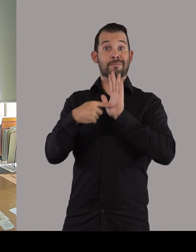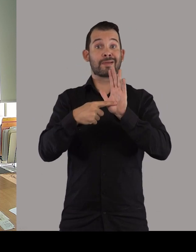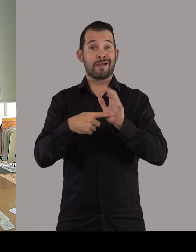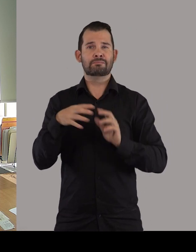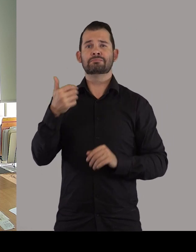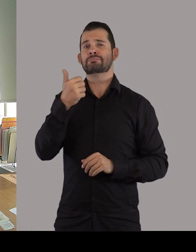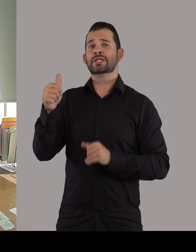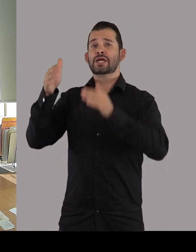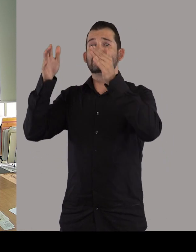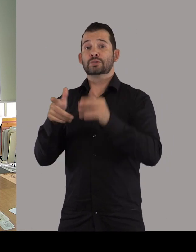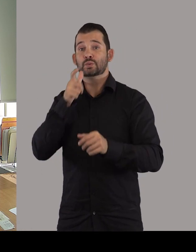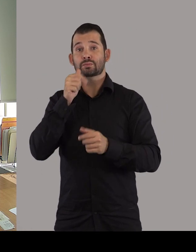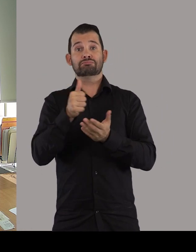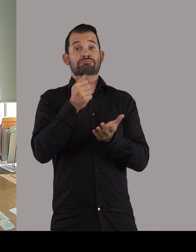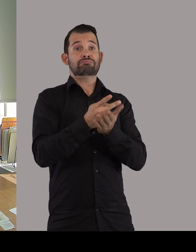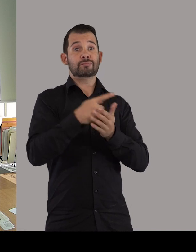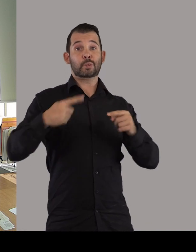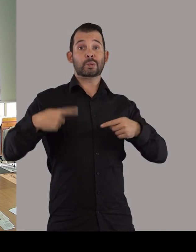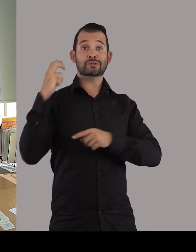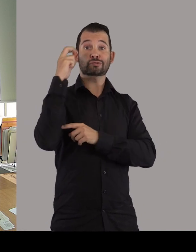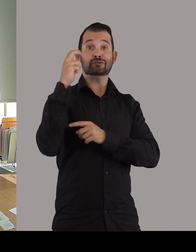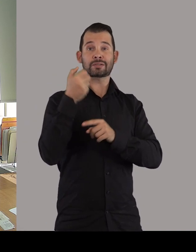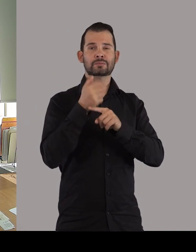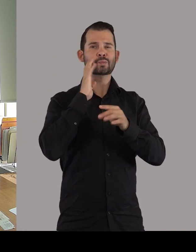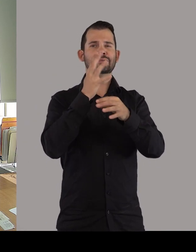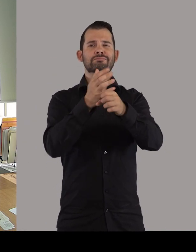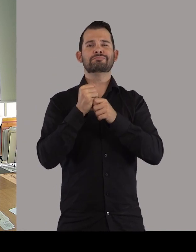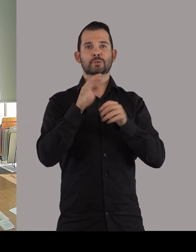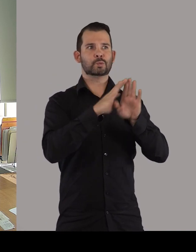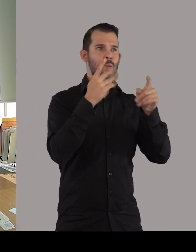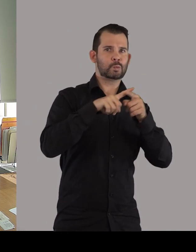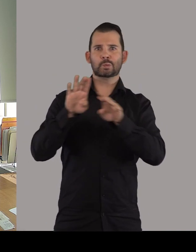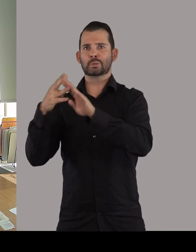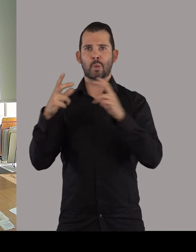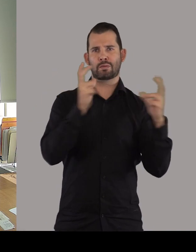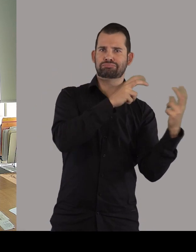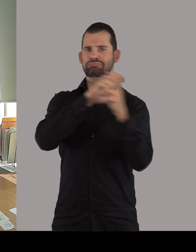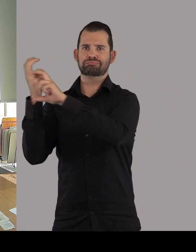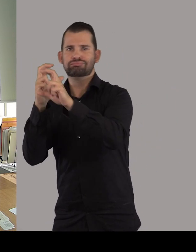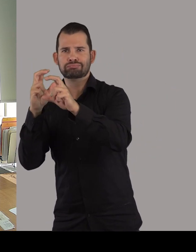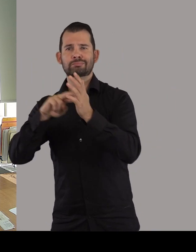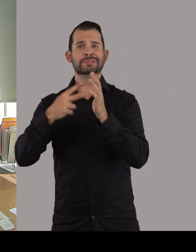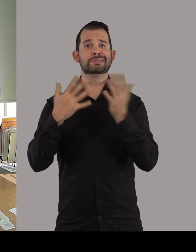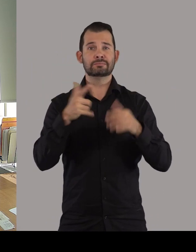any person eligible for Wheel-Trans would receive door-to-door service, meaning that you can get picked up